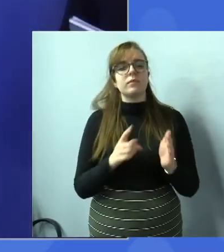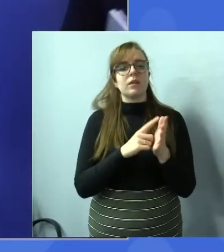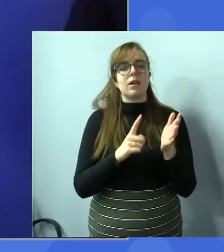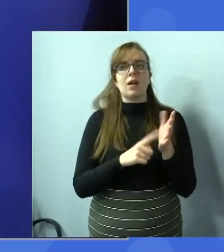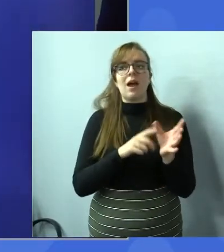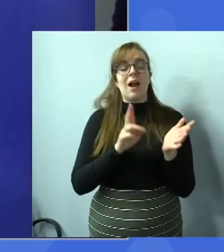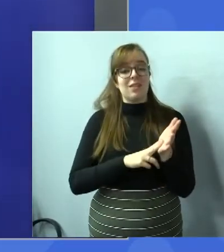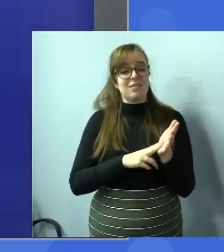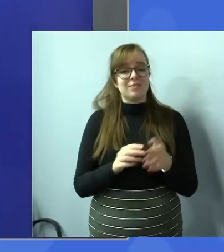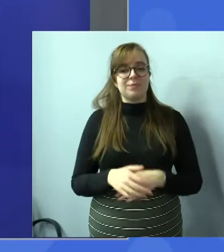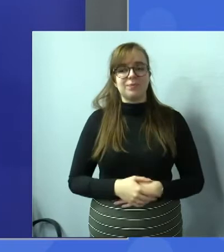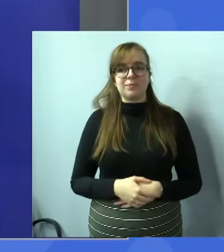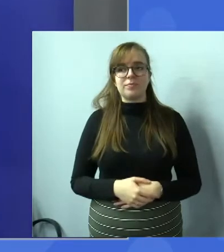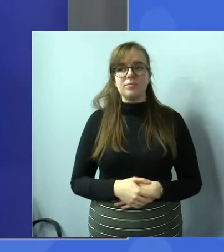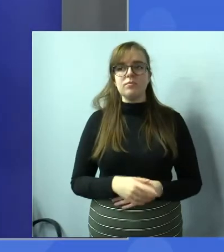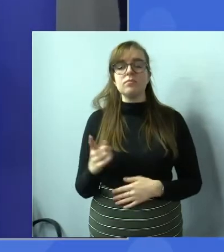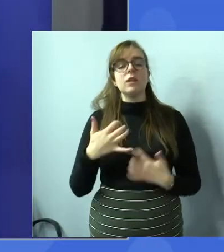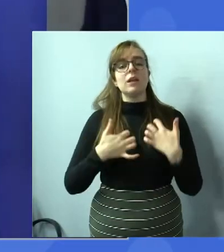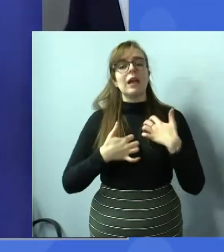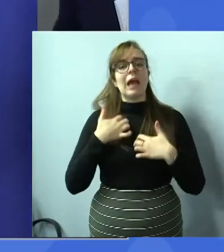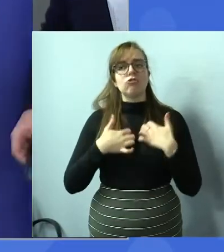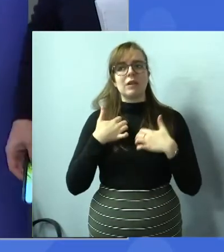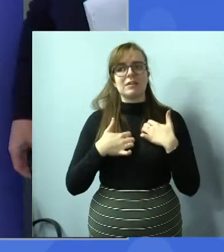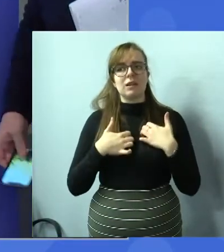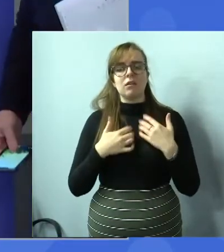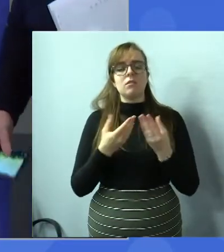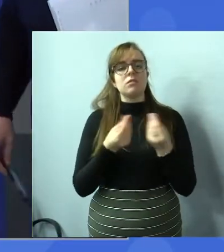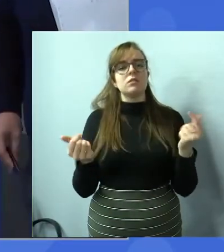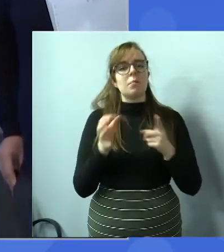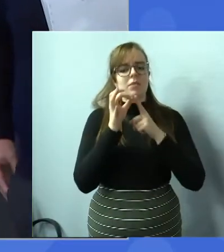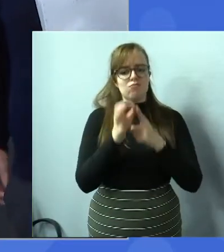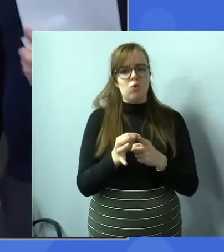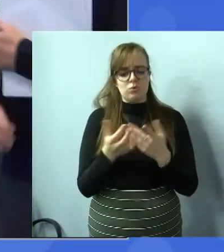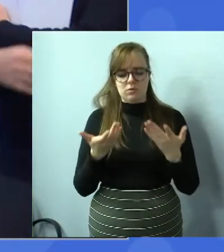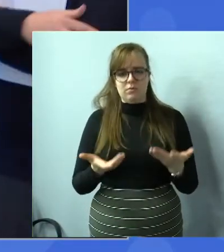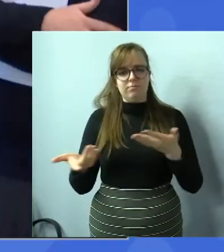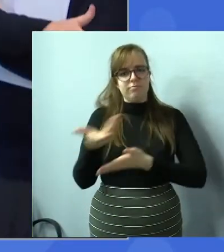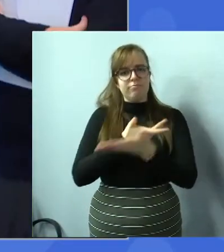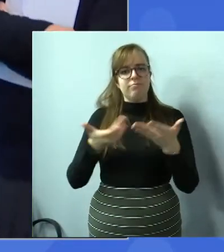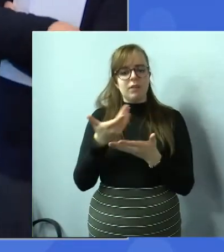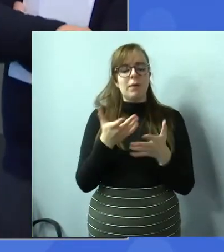all so it's interesting that some of the proposals that are being discussed by some of the parties and particularly